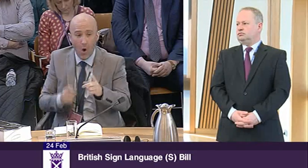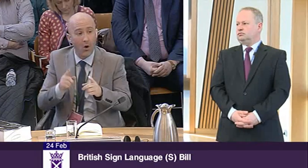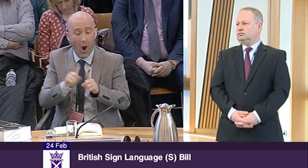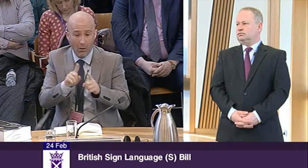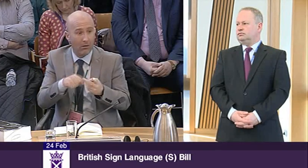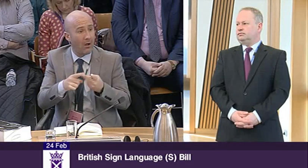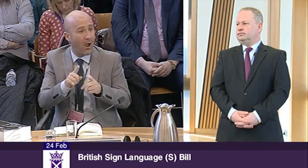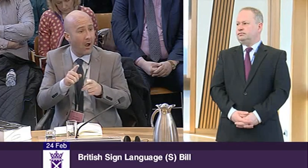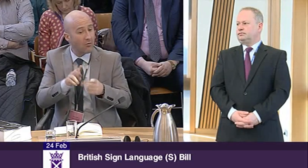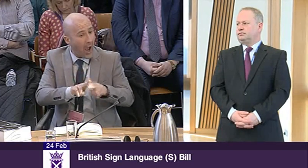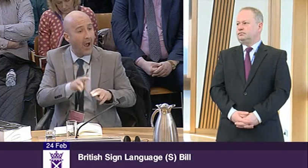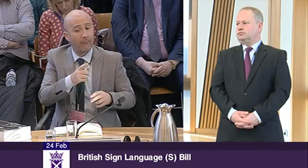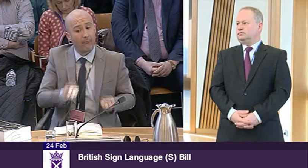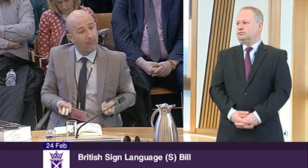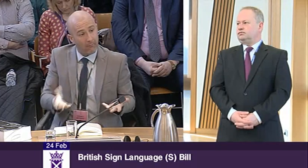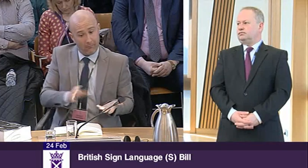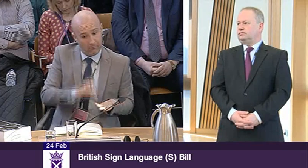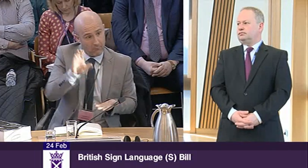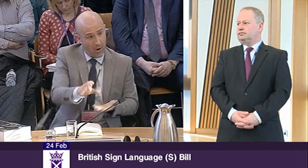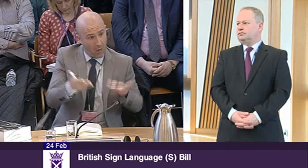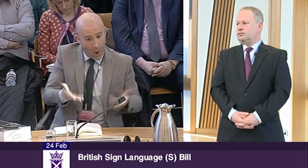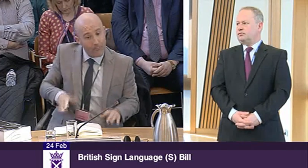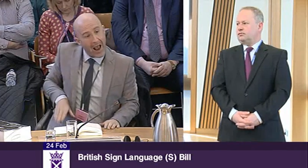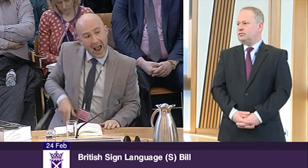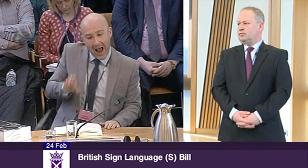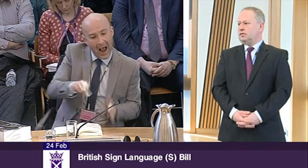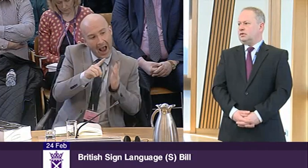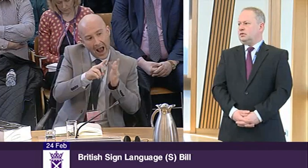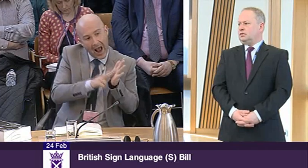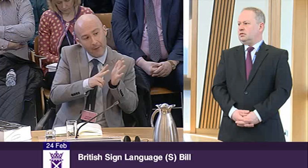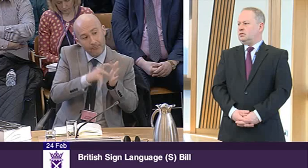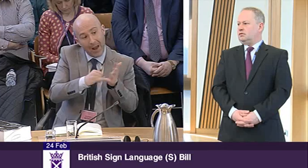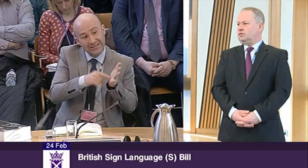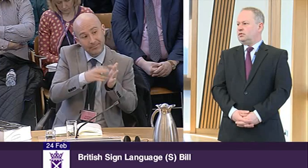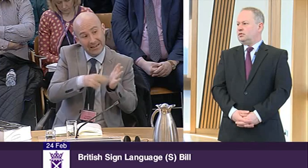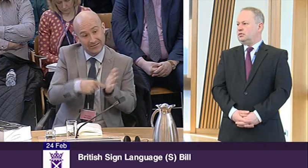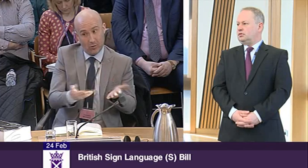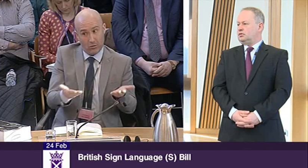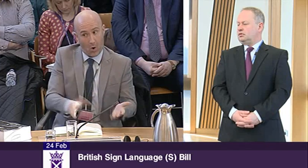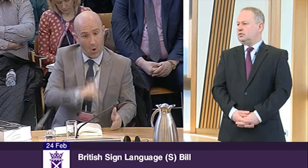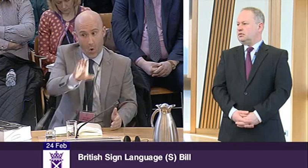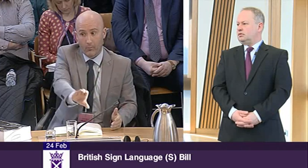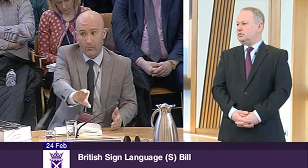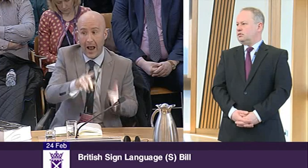to our economy and are excluded from it. An investment now as a result of the bill will